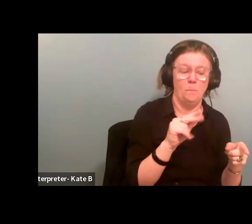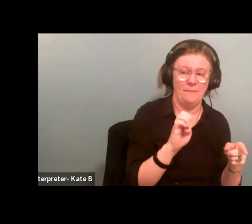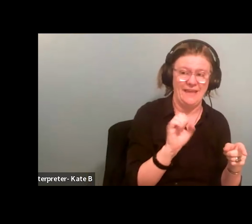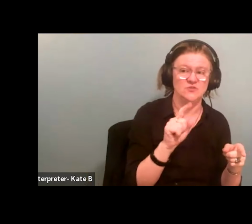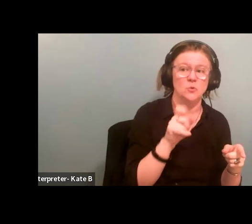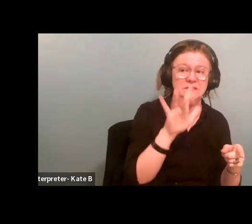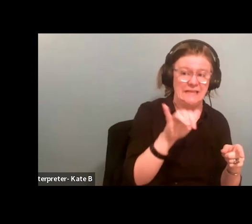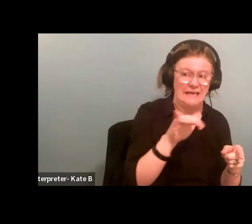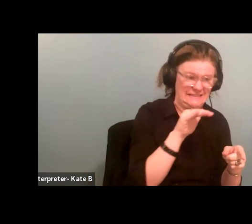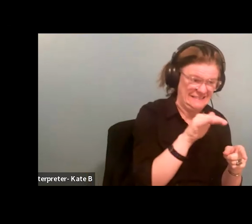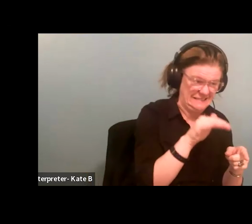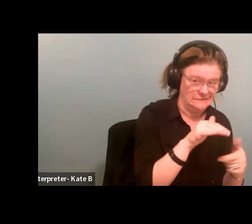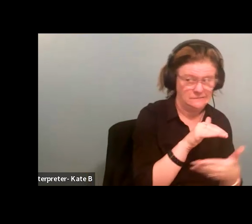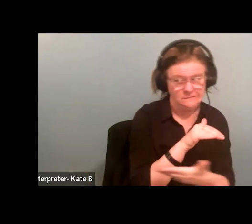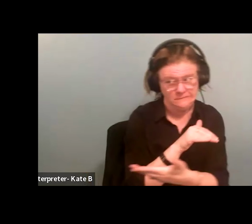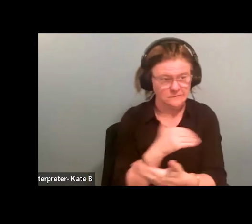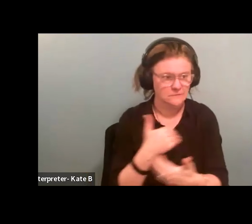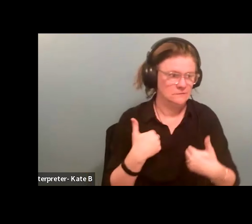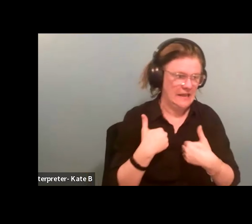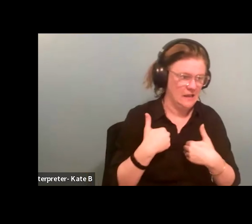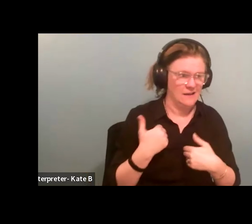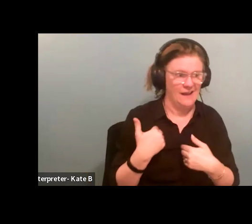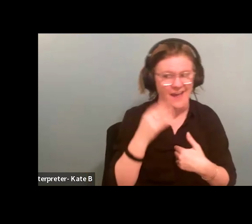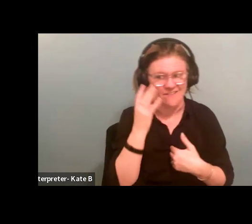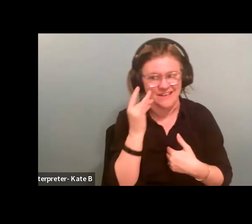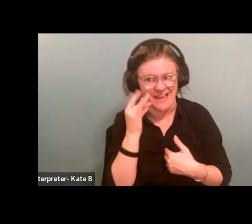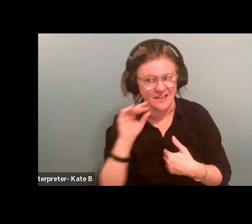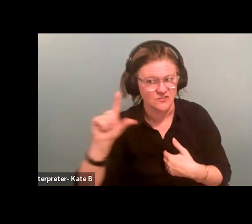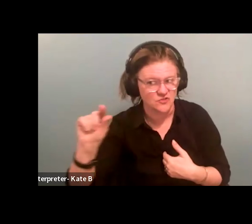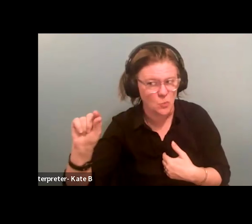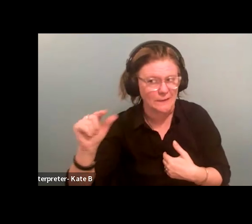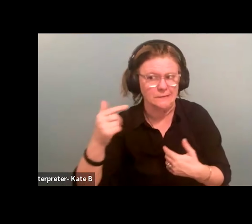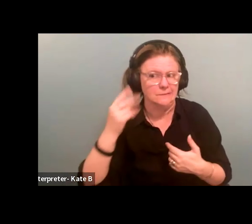for the cruelty to animals and that